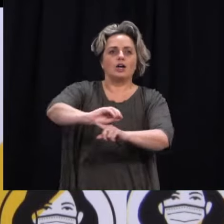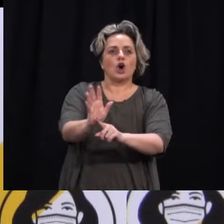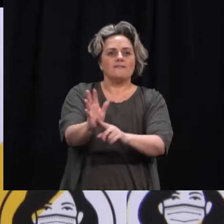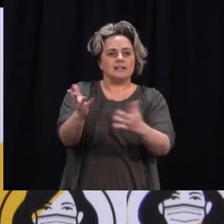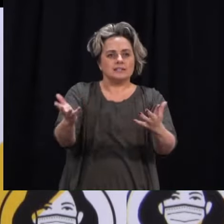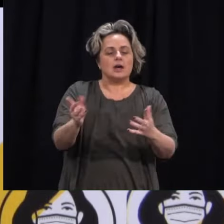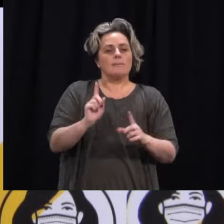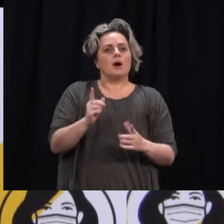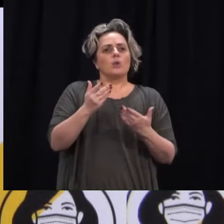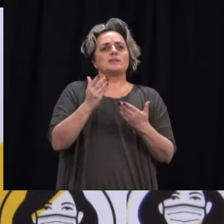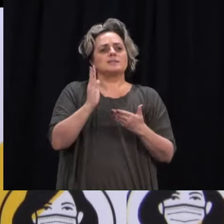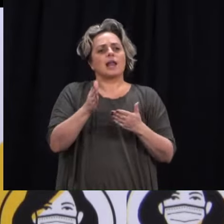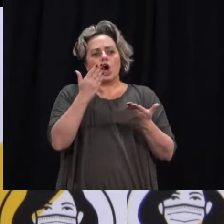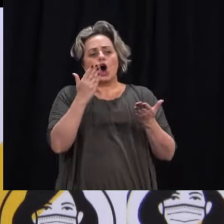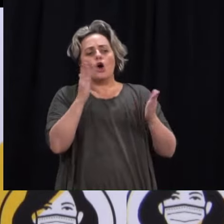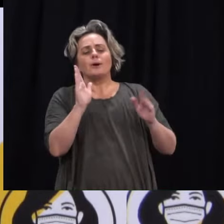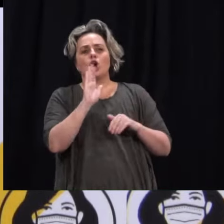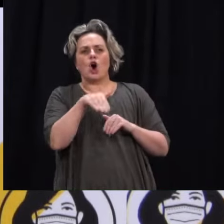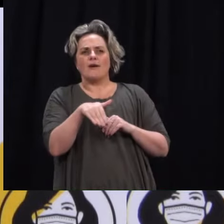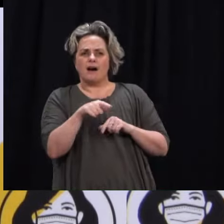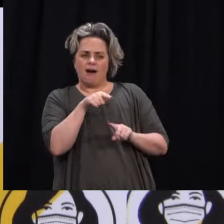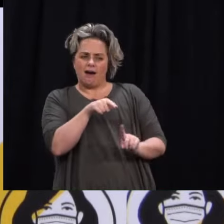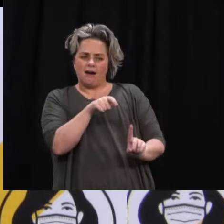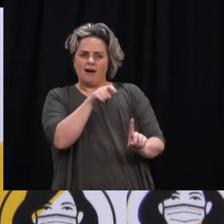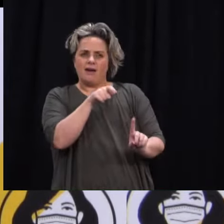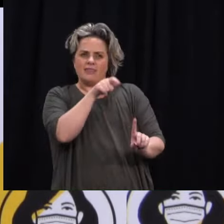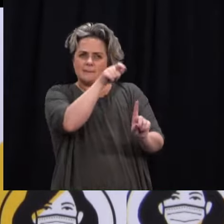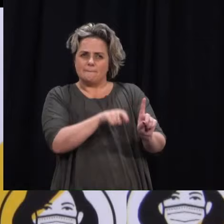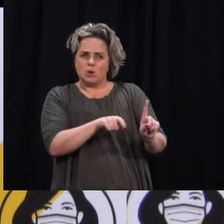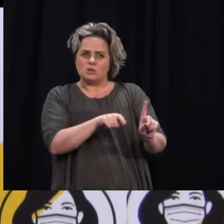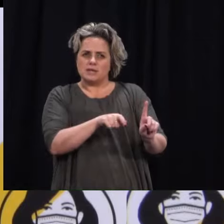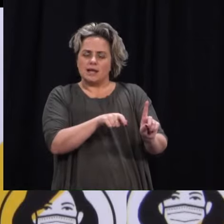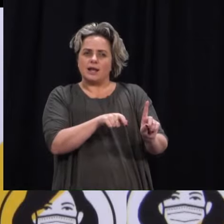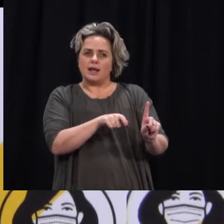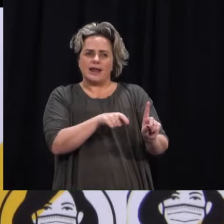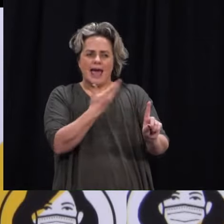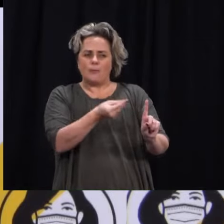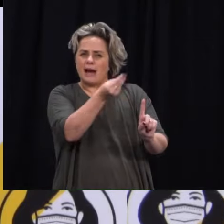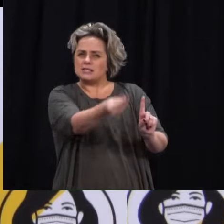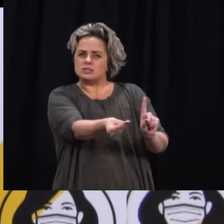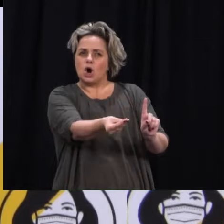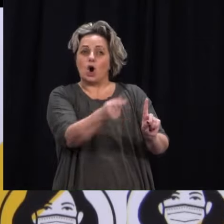99% of our focus is on controlling the outbreak. So